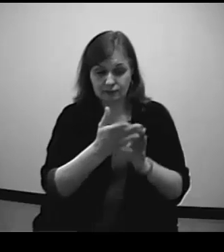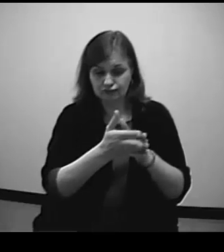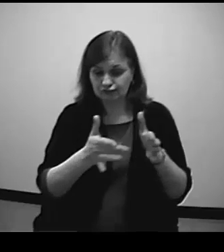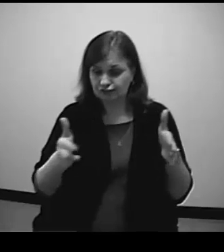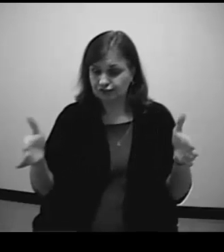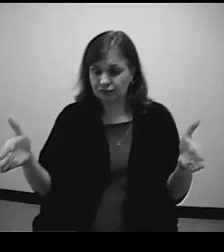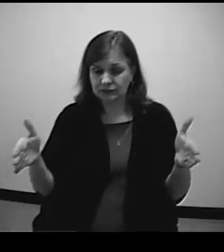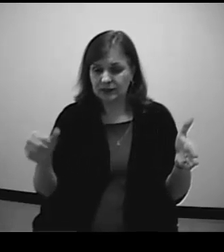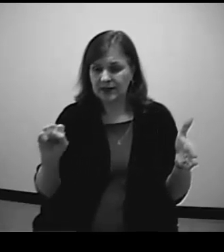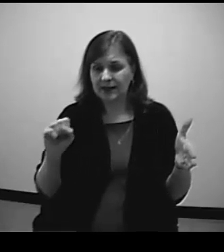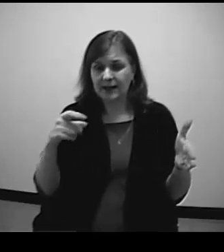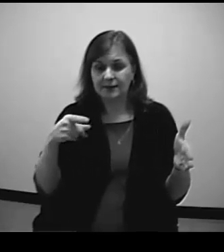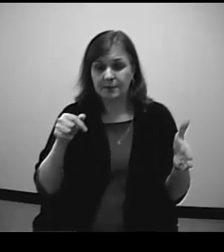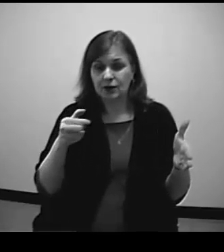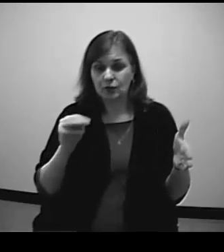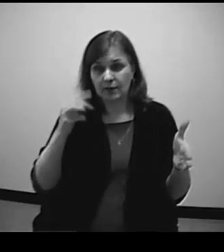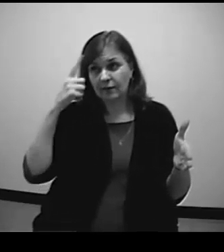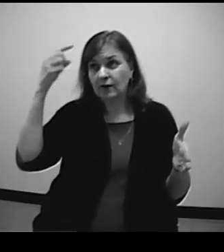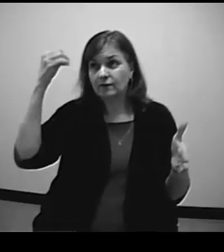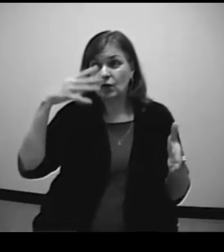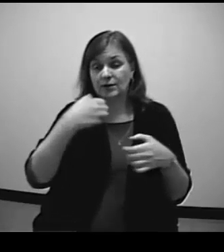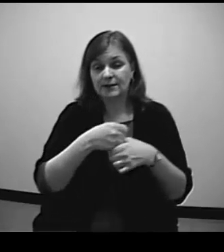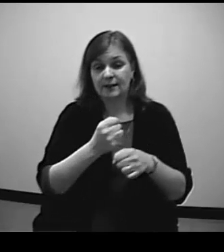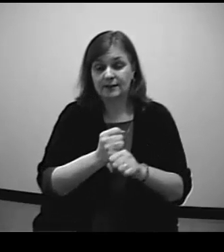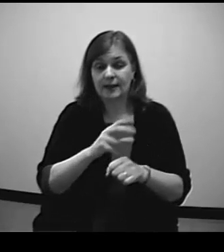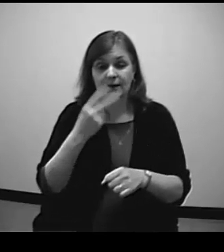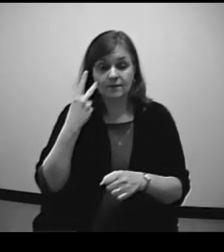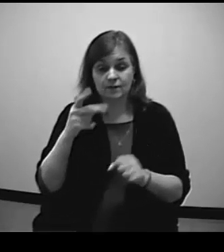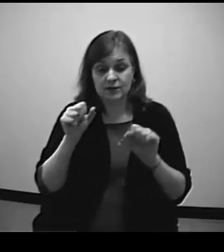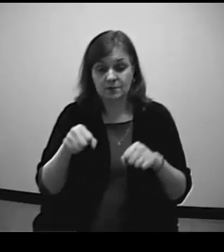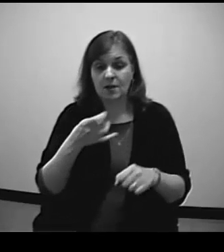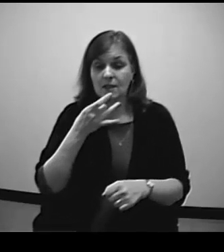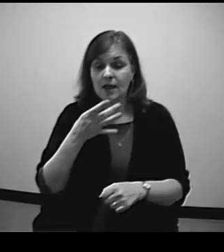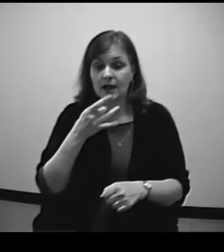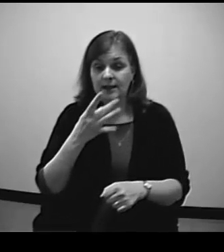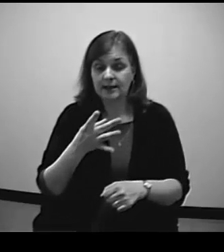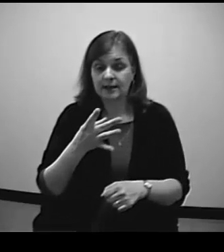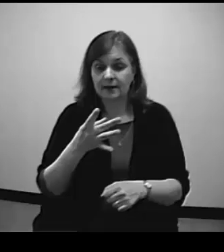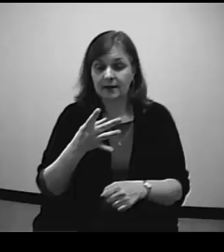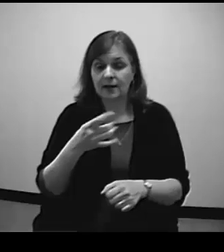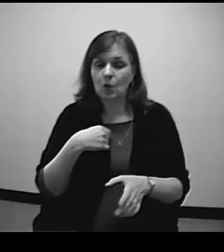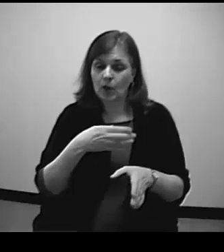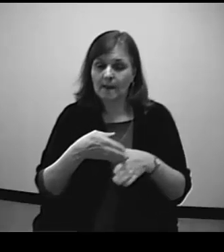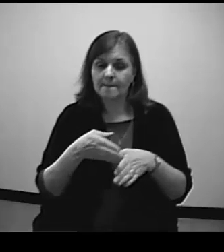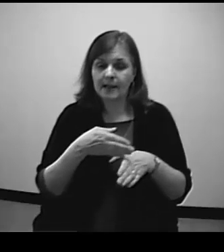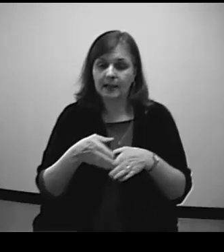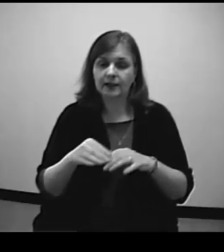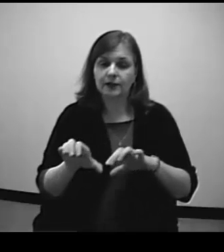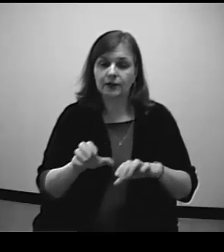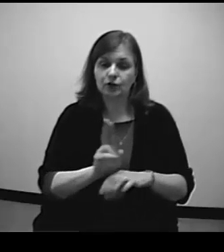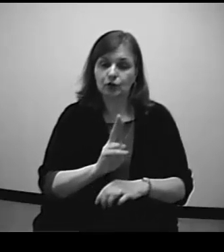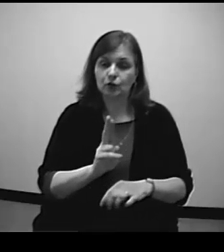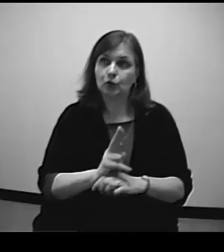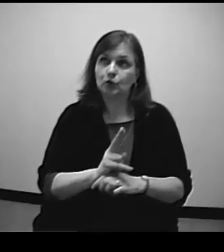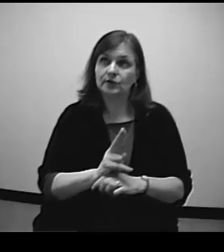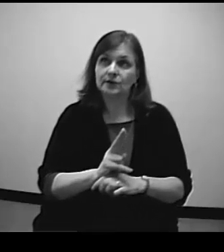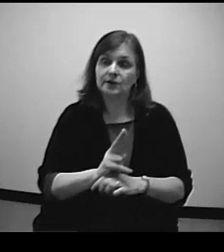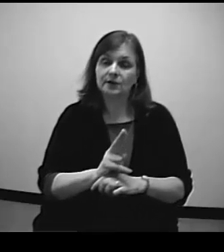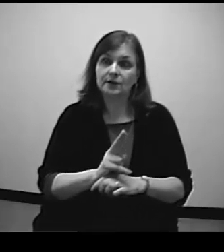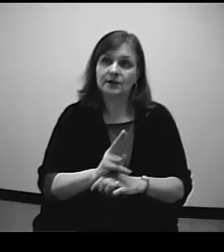of photosynthesis and for any visible light when we said that we primarily are photosynthesizing